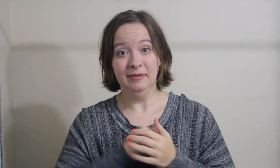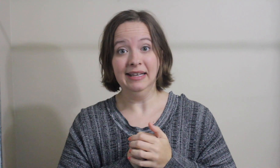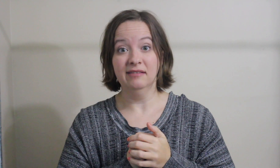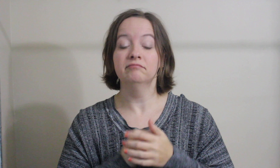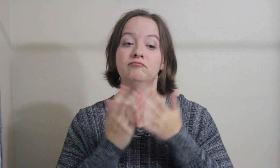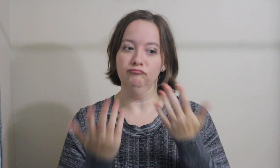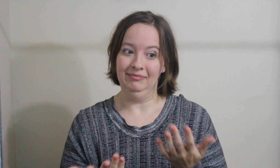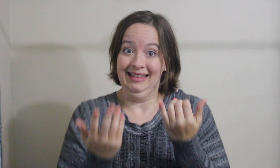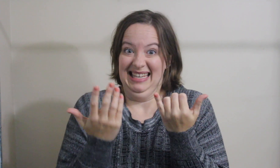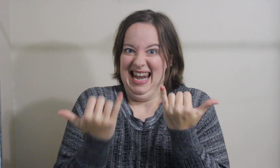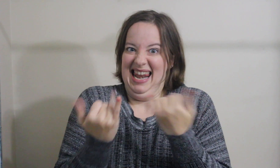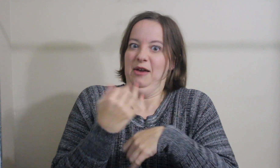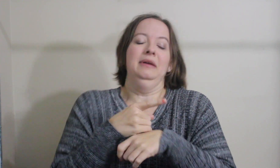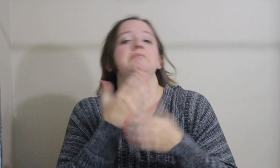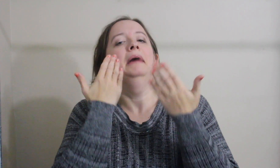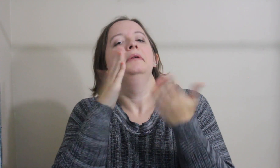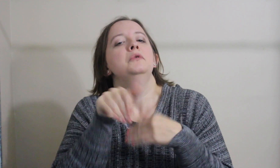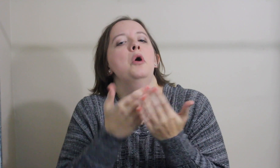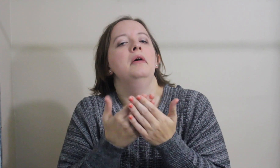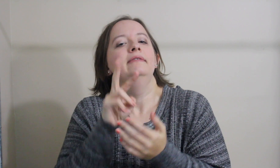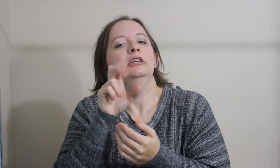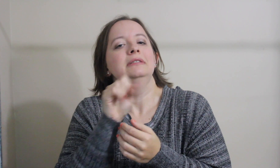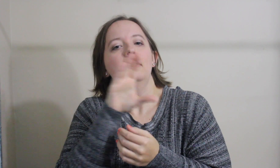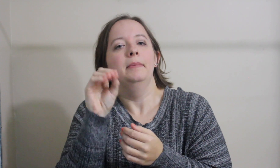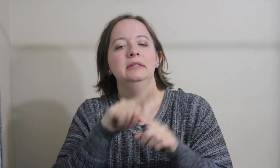but you do have to be quick. Especially nowadays...